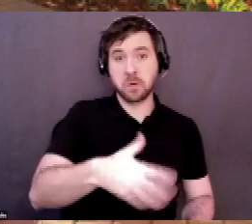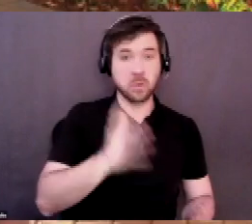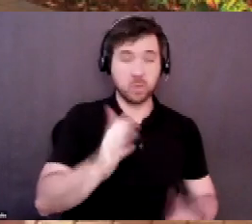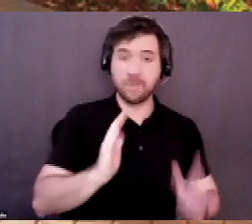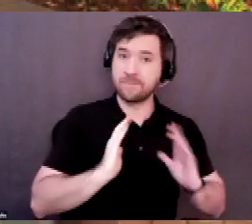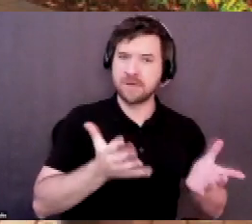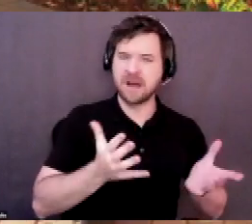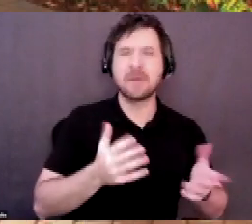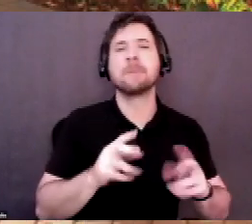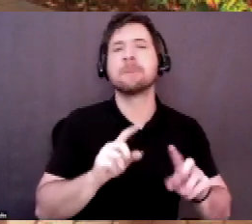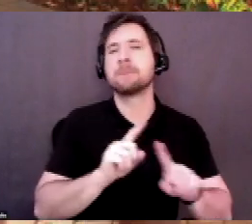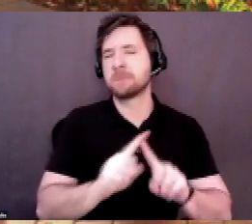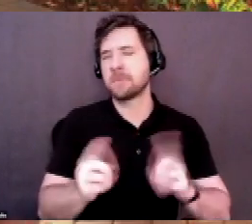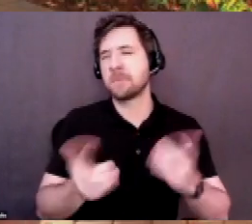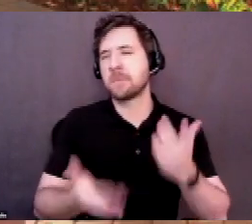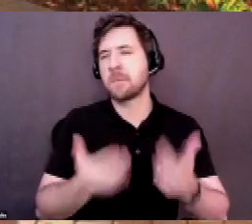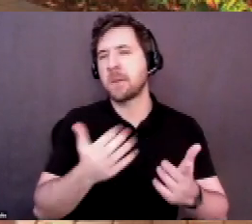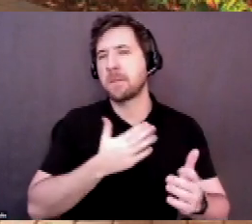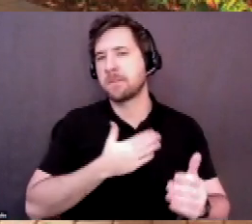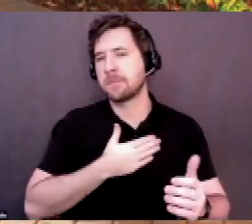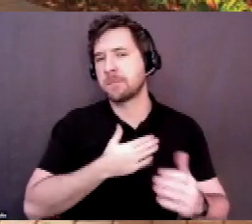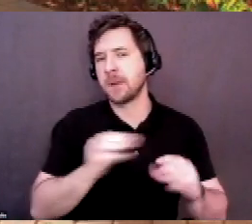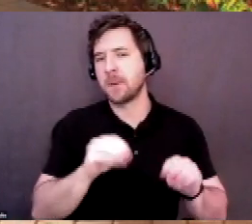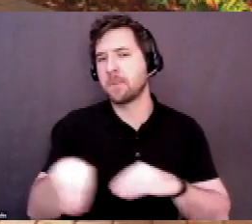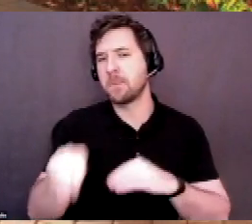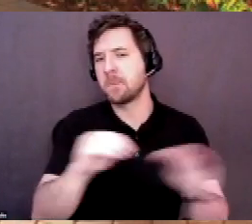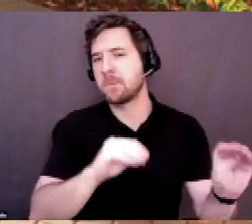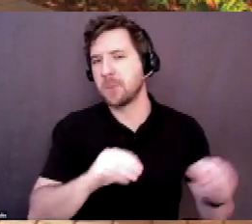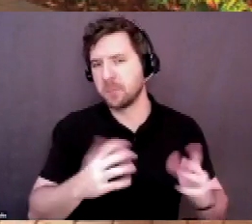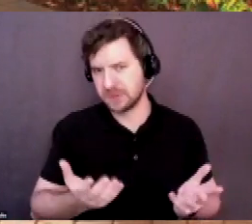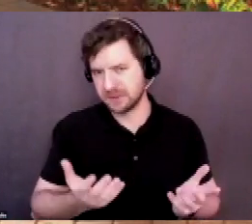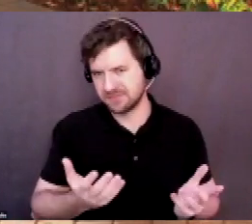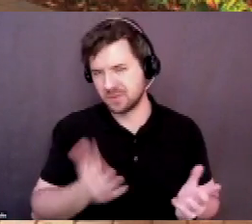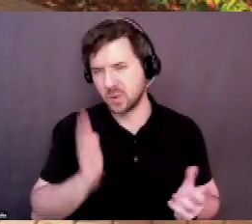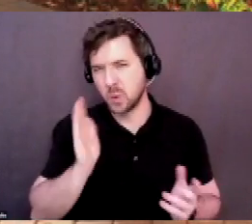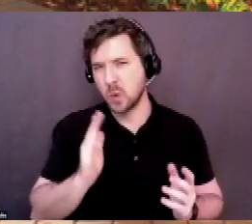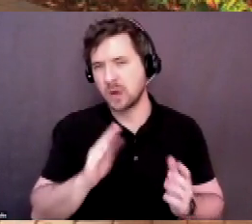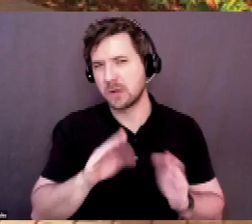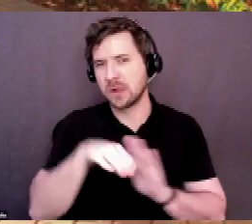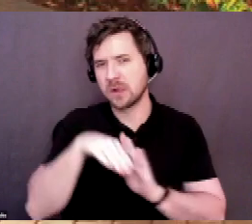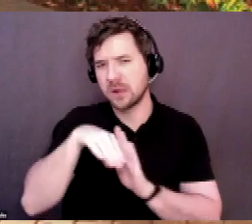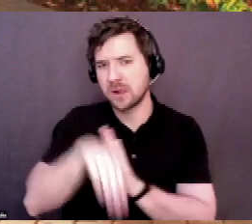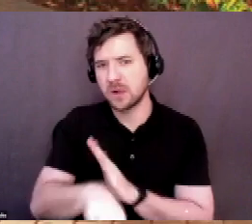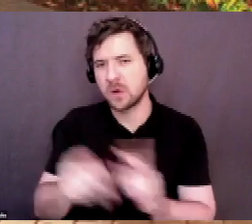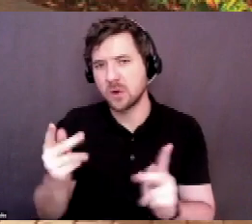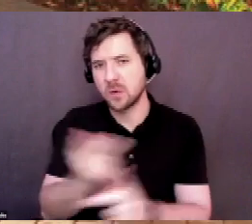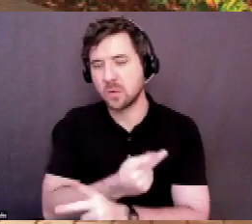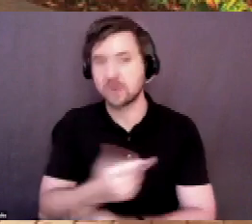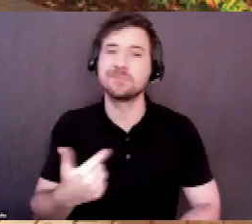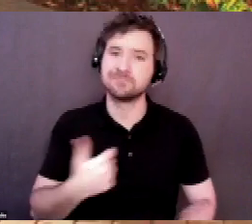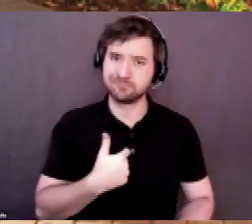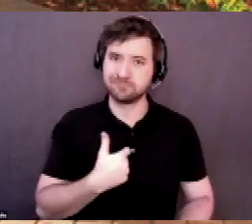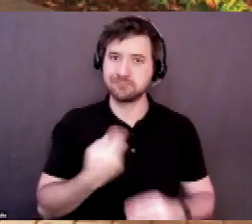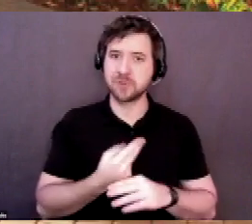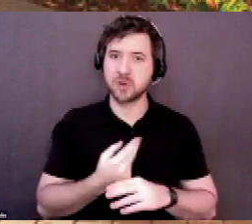which was a little rough anyway, might get worse. I'm someone who uses a wheelchair at